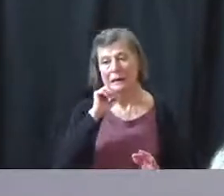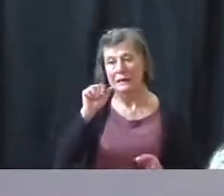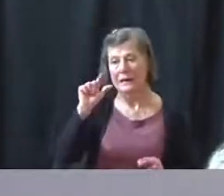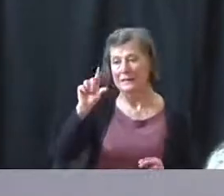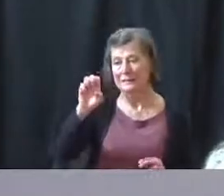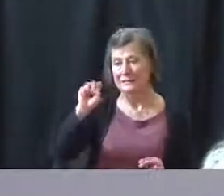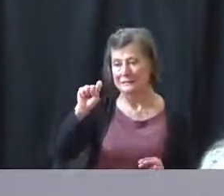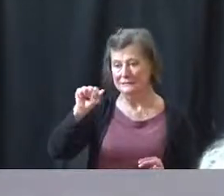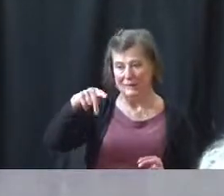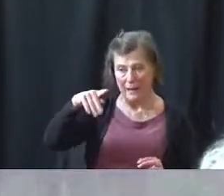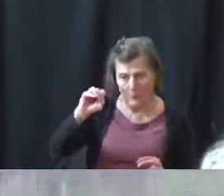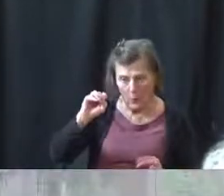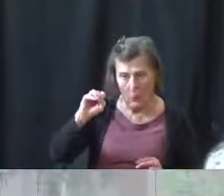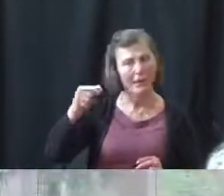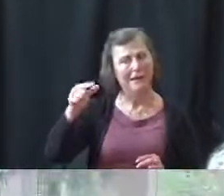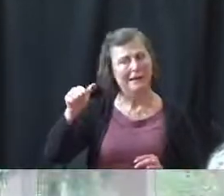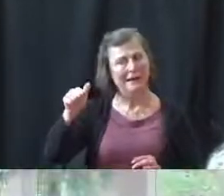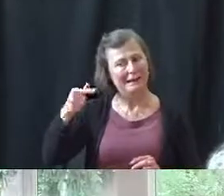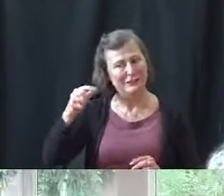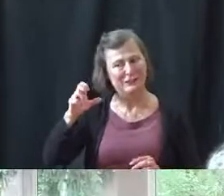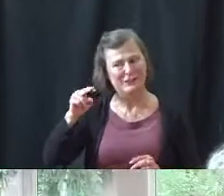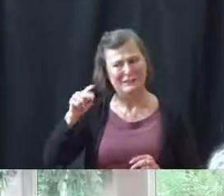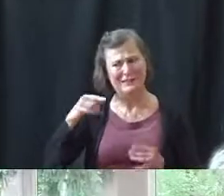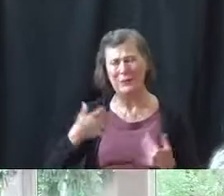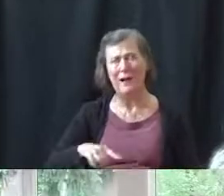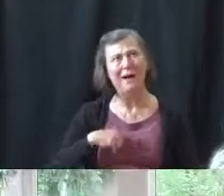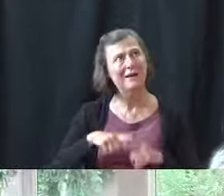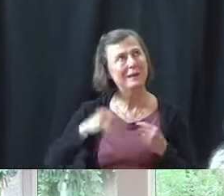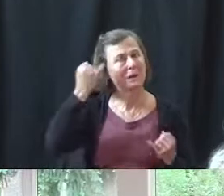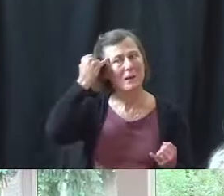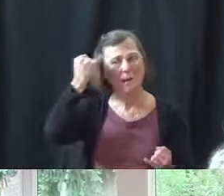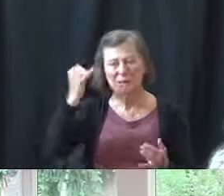I can't even imagine how that would feel.